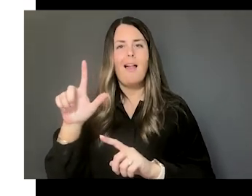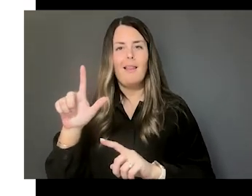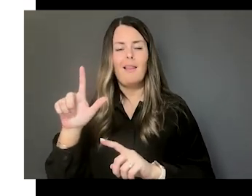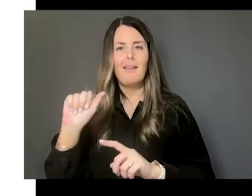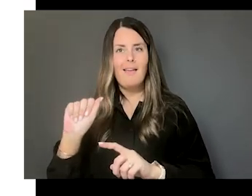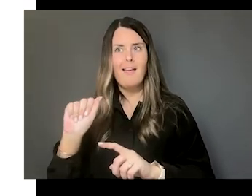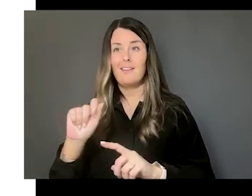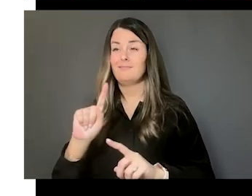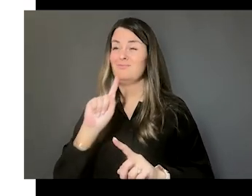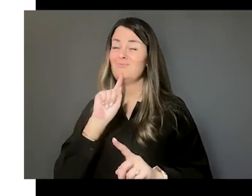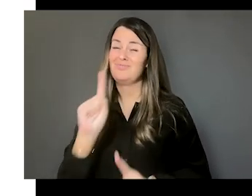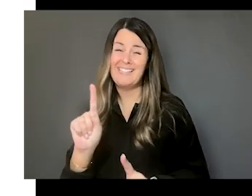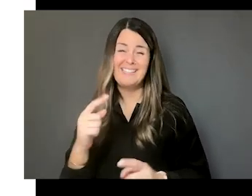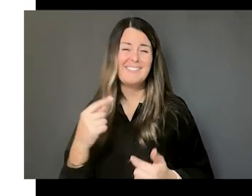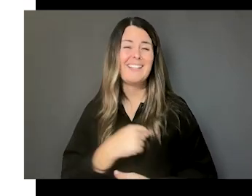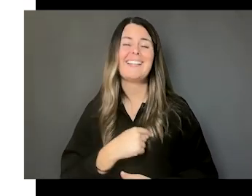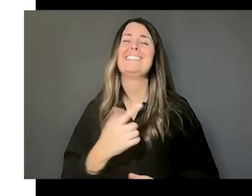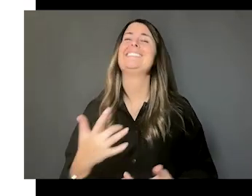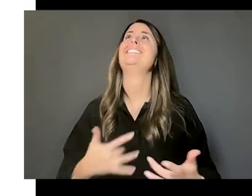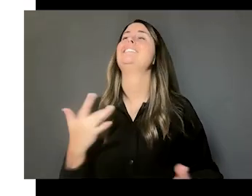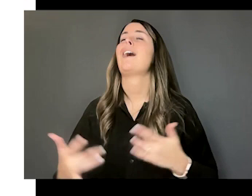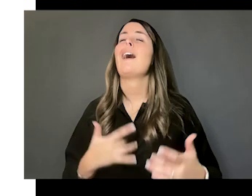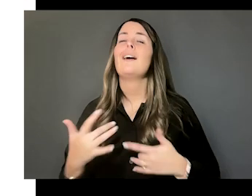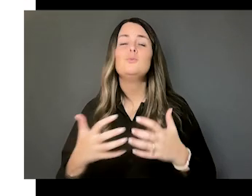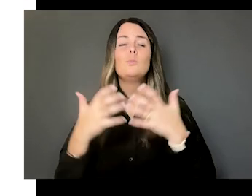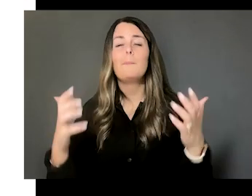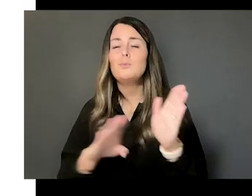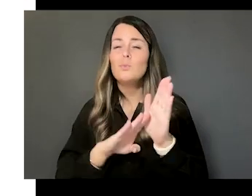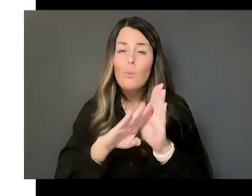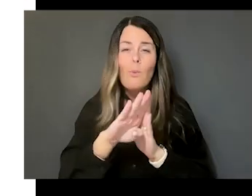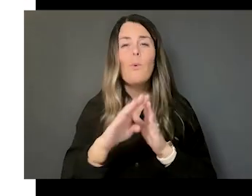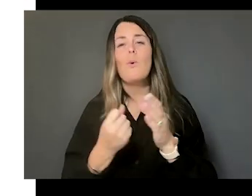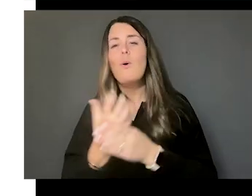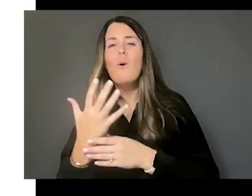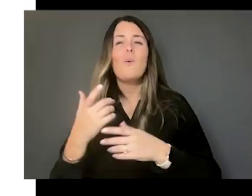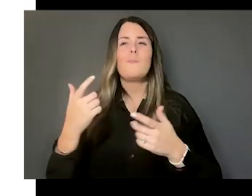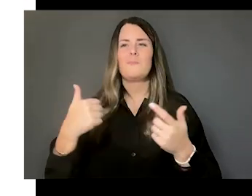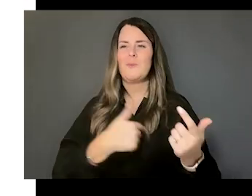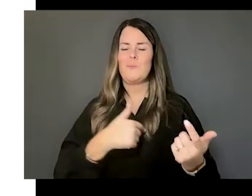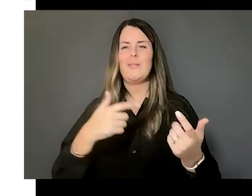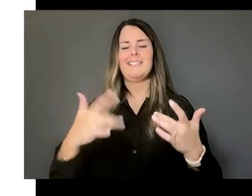Like Grace said, we're getting tons of growth. And now we're super excited to see how that's going to translate into student achievement.